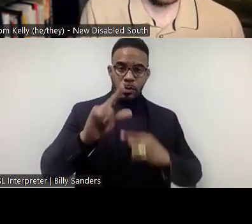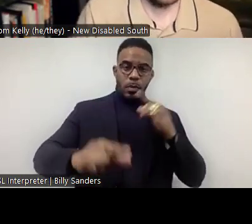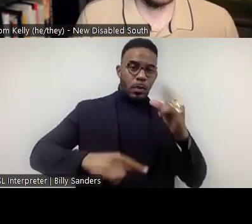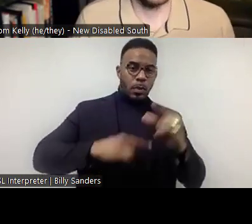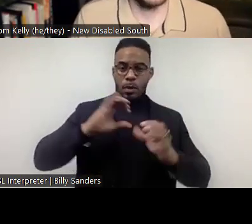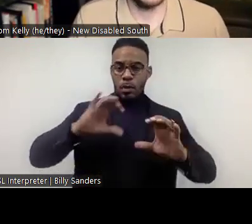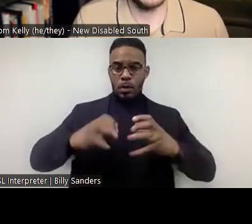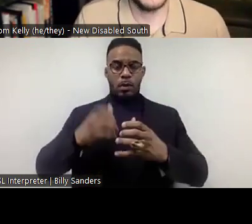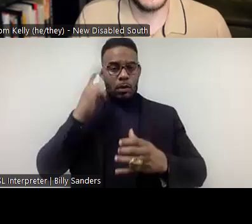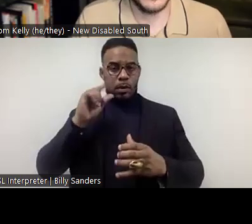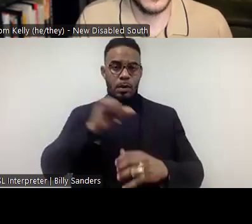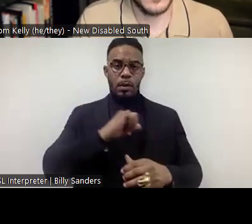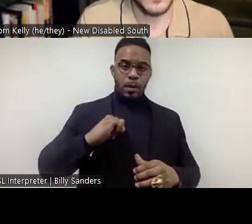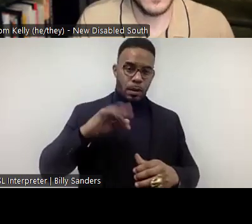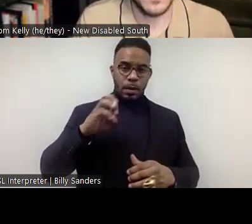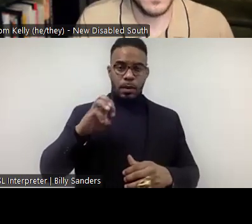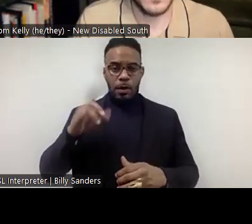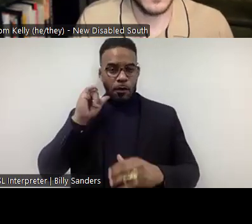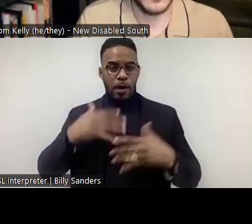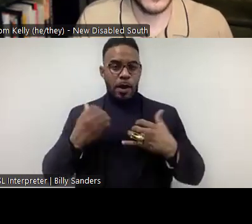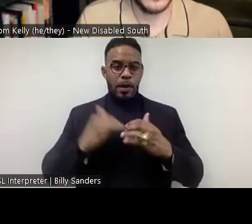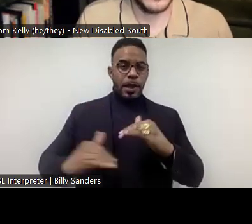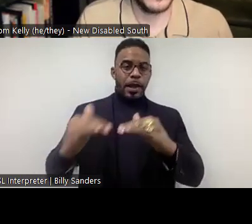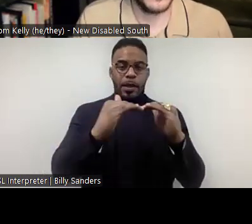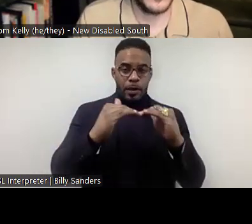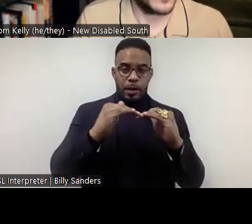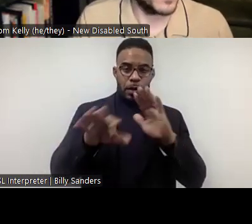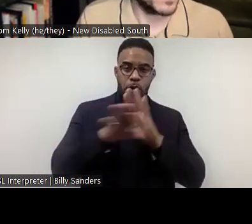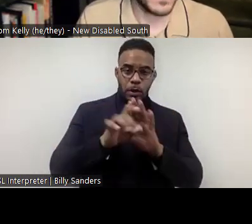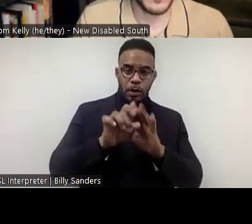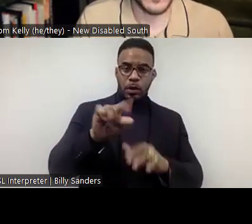Practice. Dom is part of the 2025 global cohort of Atlantic